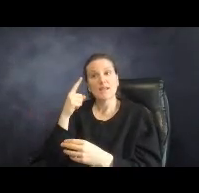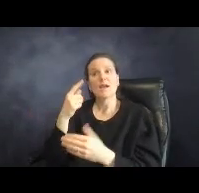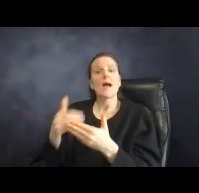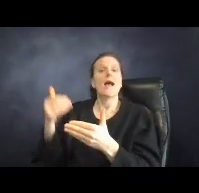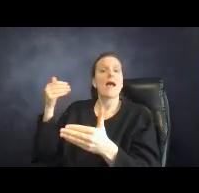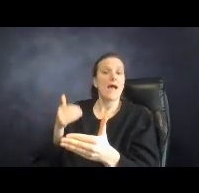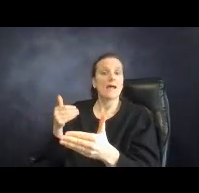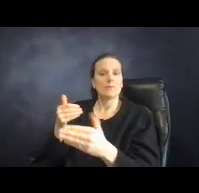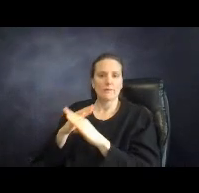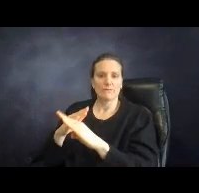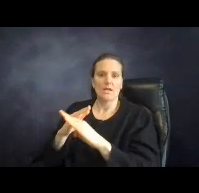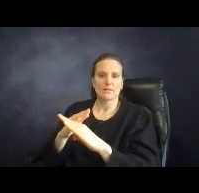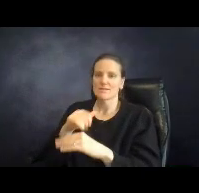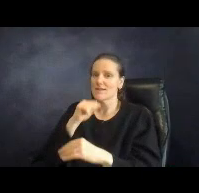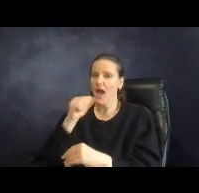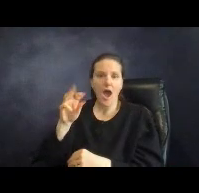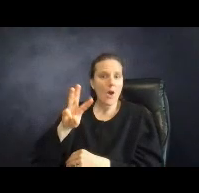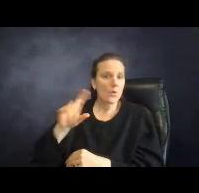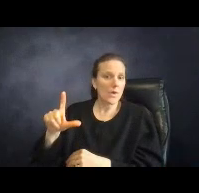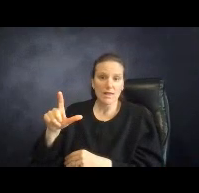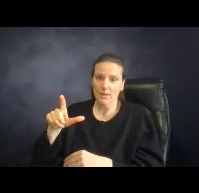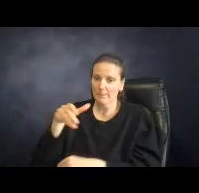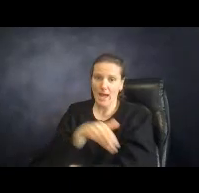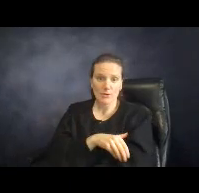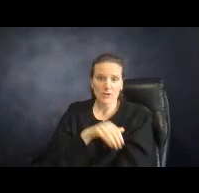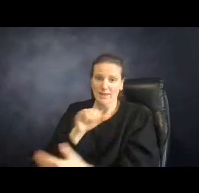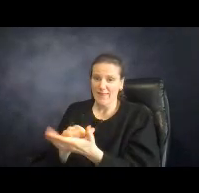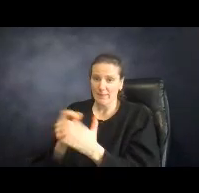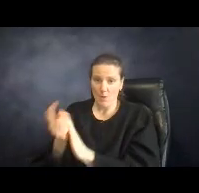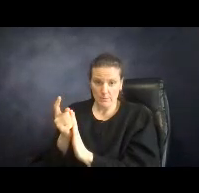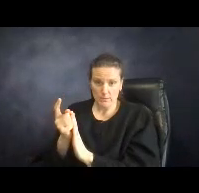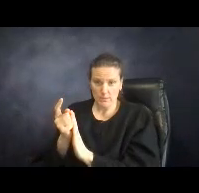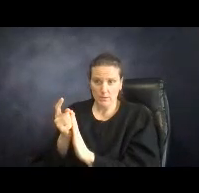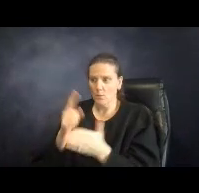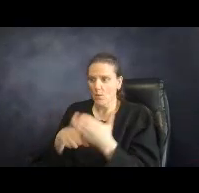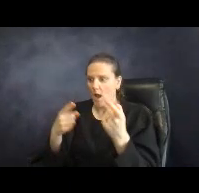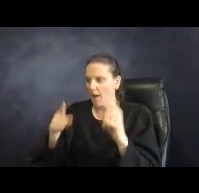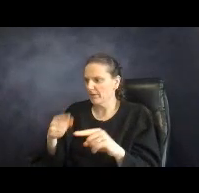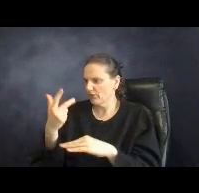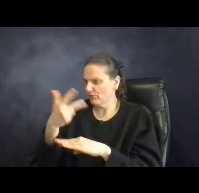It's, again, it's not a willpower thing in the moment. It's not, it's a what happened for the three days before kind of thing.